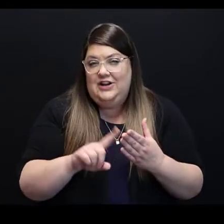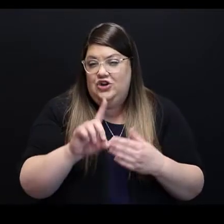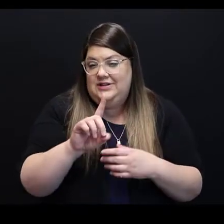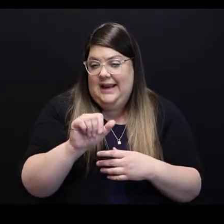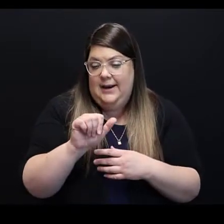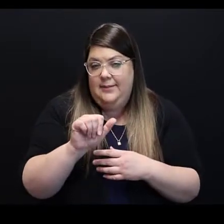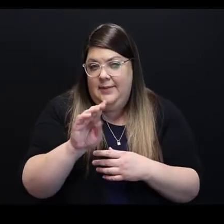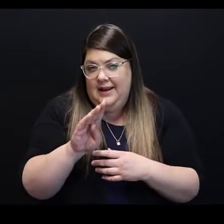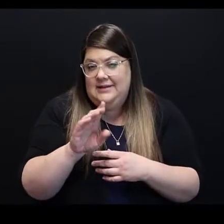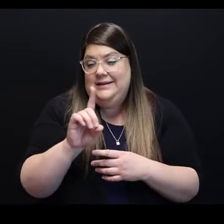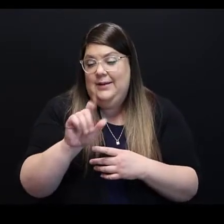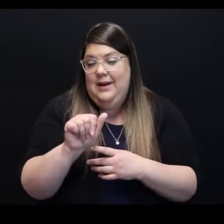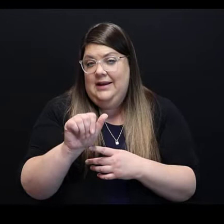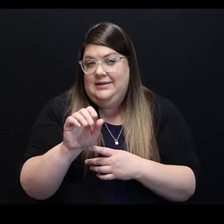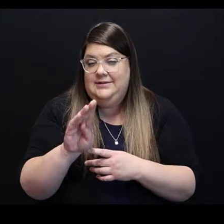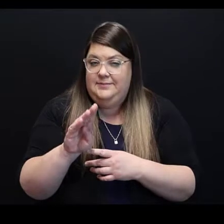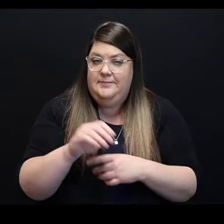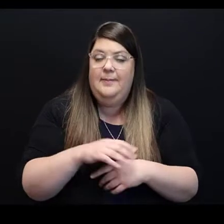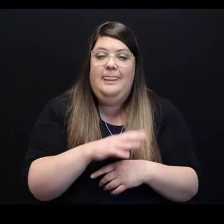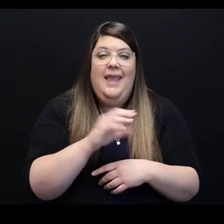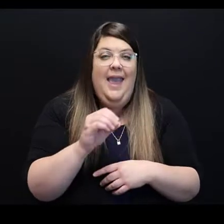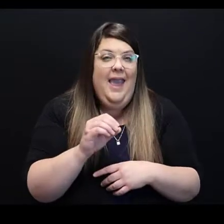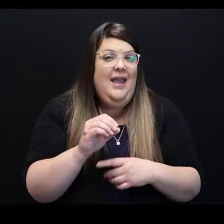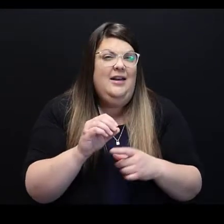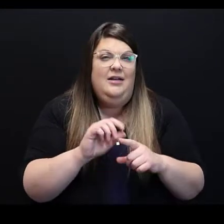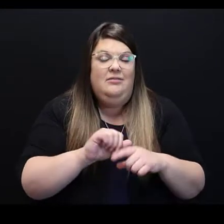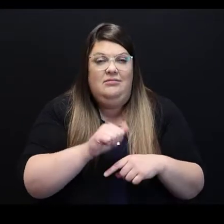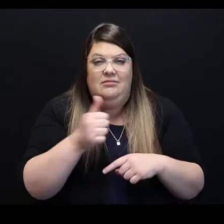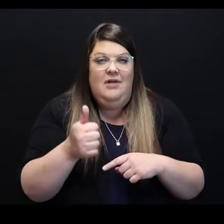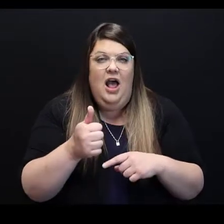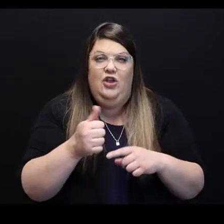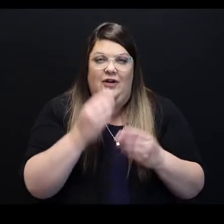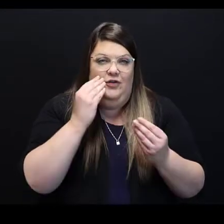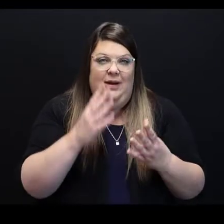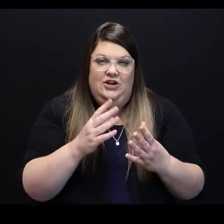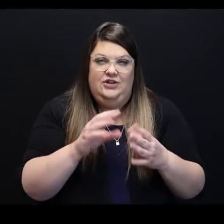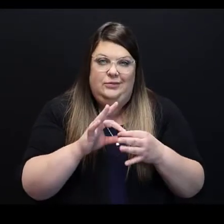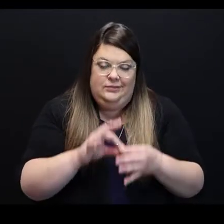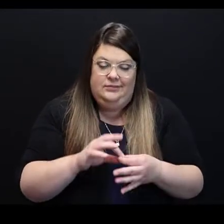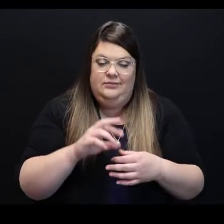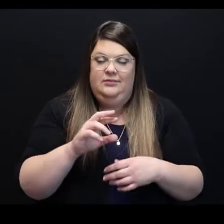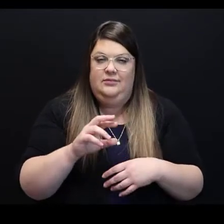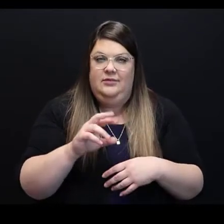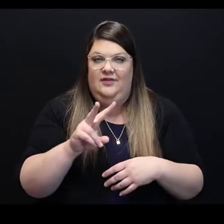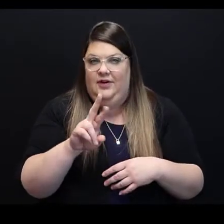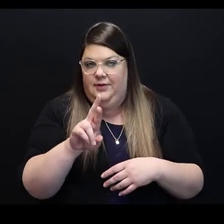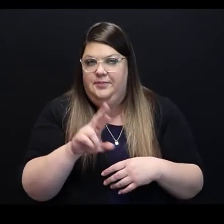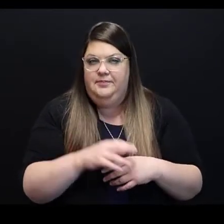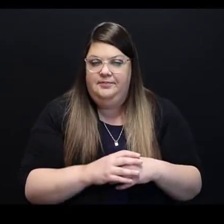resources that offer information about vocational rehabilitation. Similar to the functionality of the